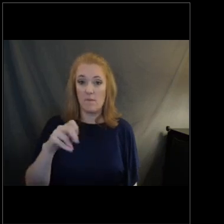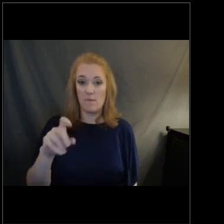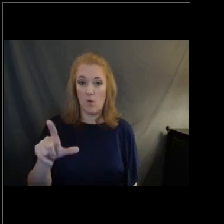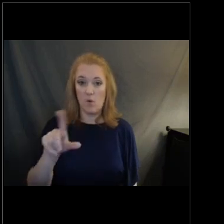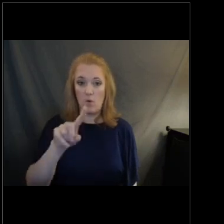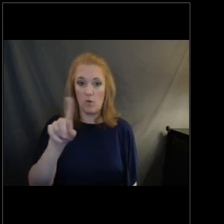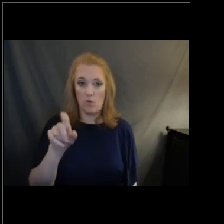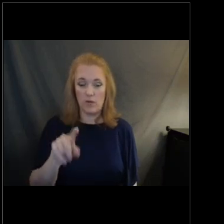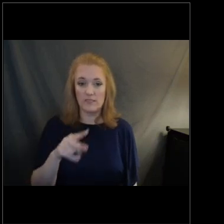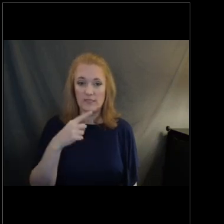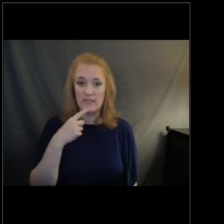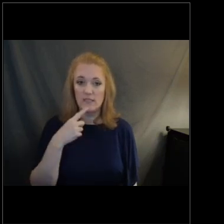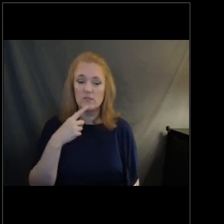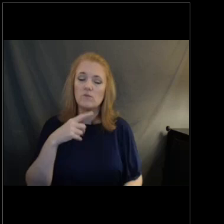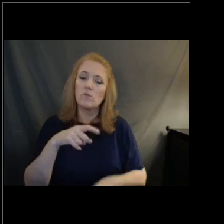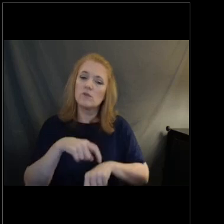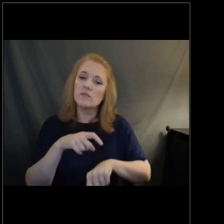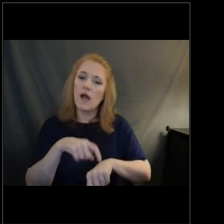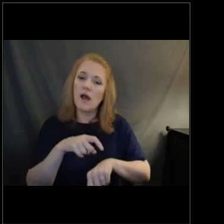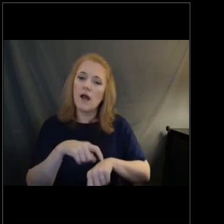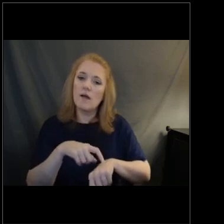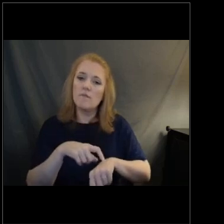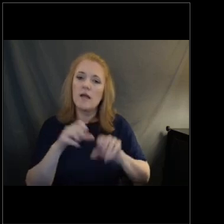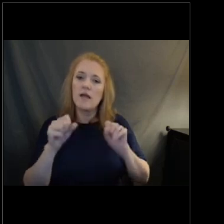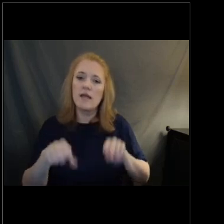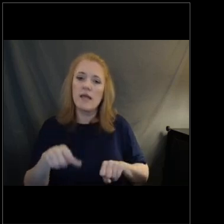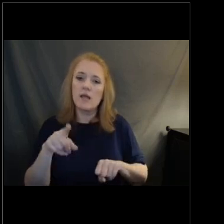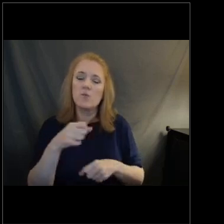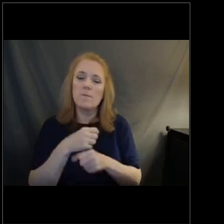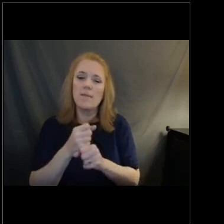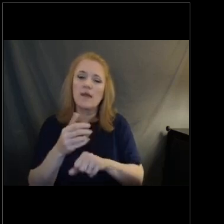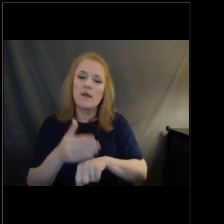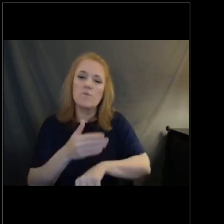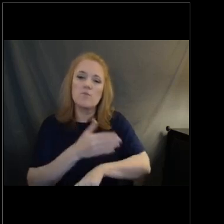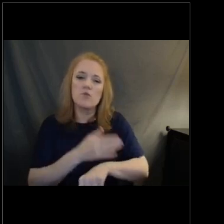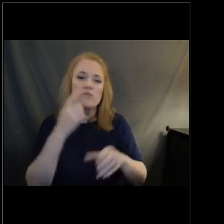at what time scales can you make improved decisions based on weather and climate